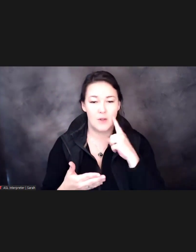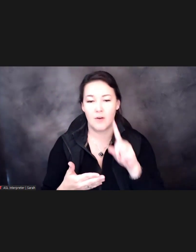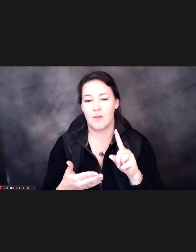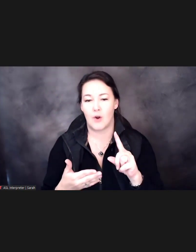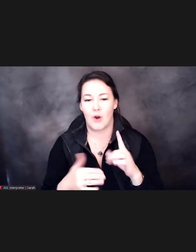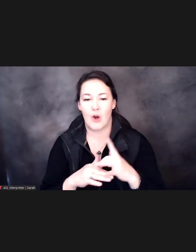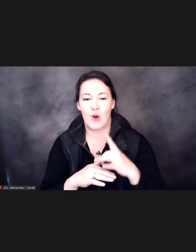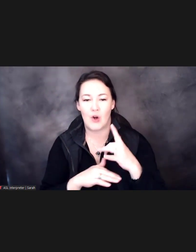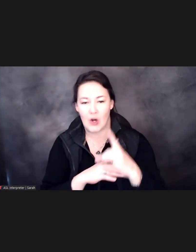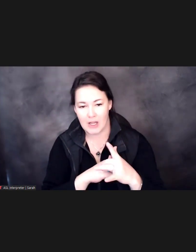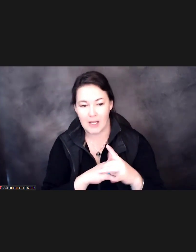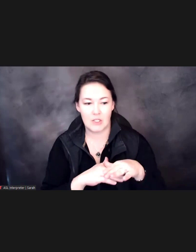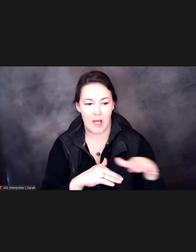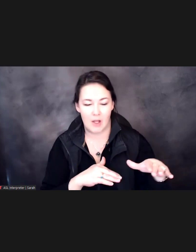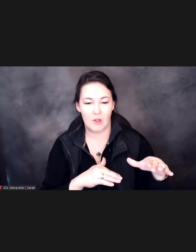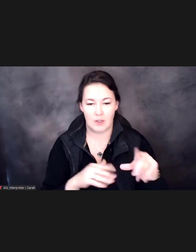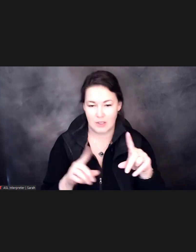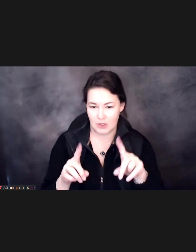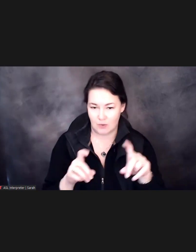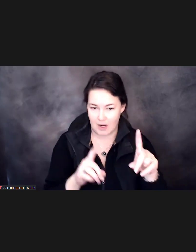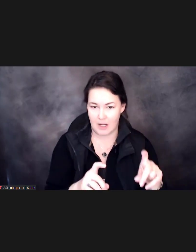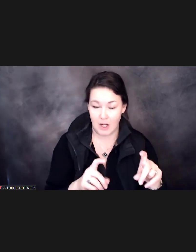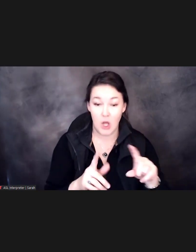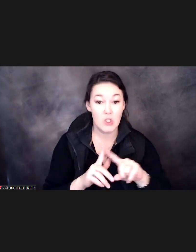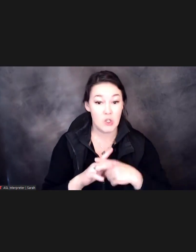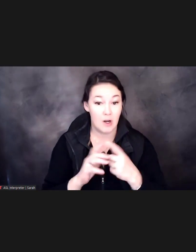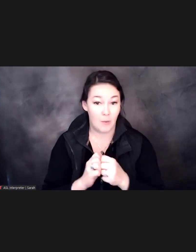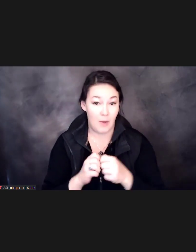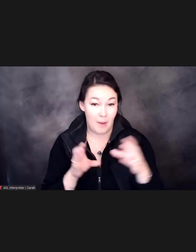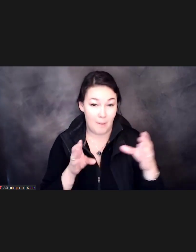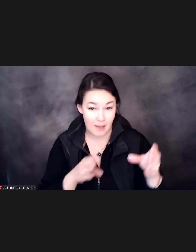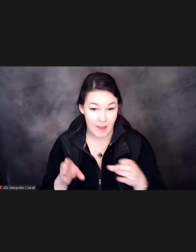screening, starting with planning resource resources.